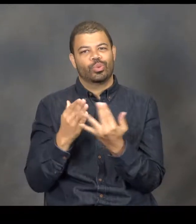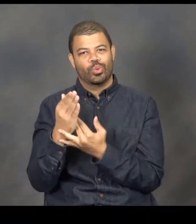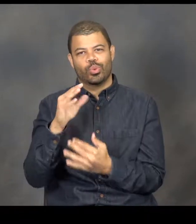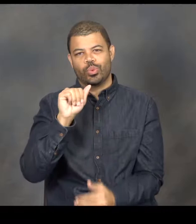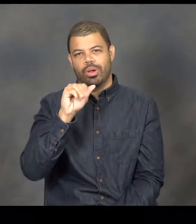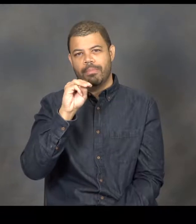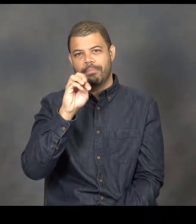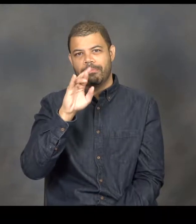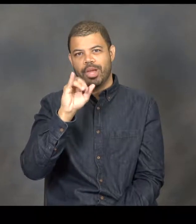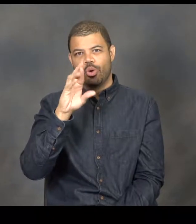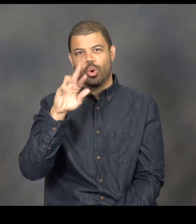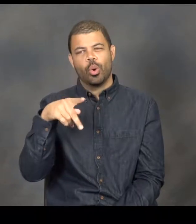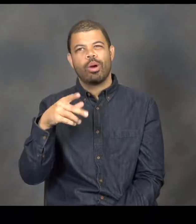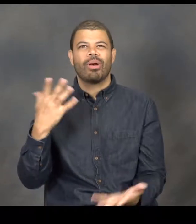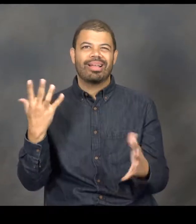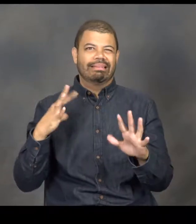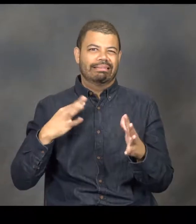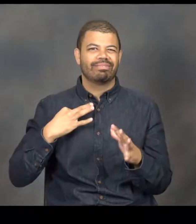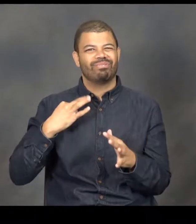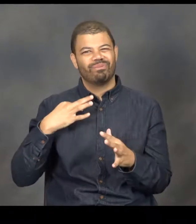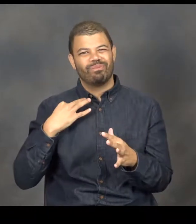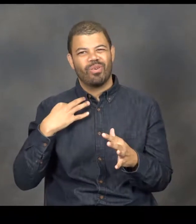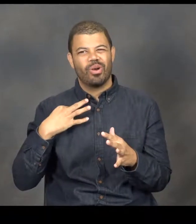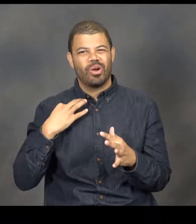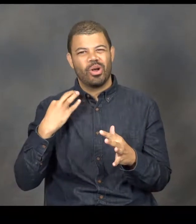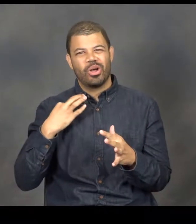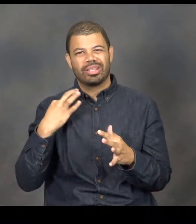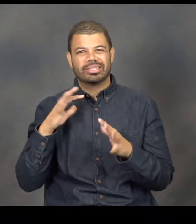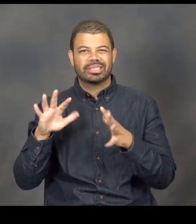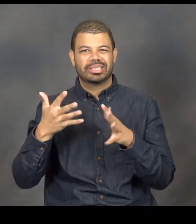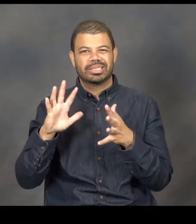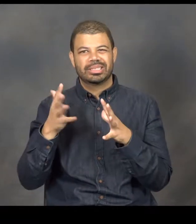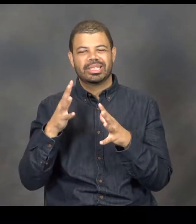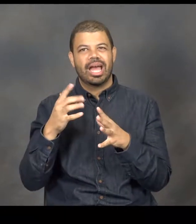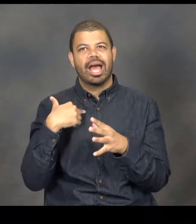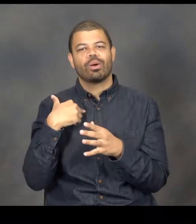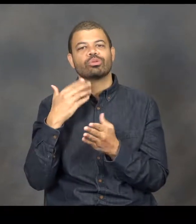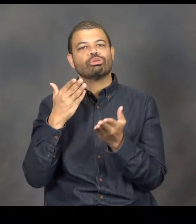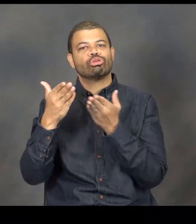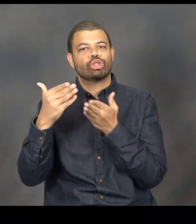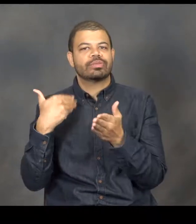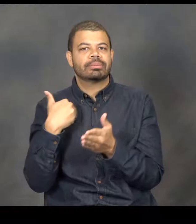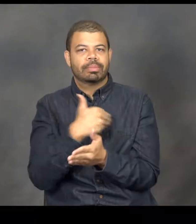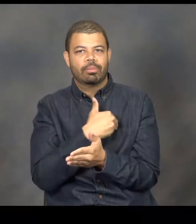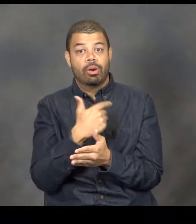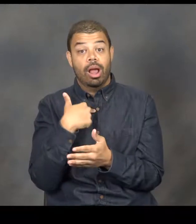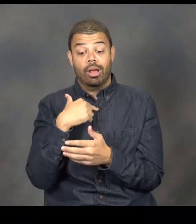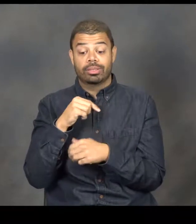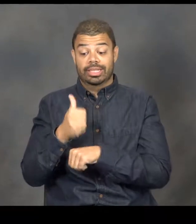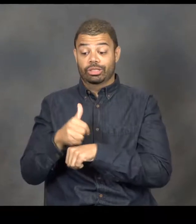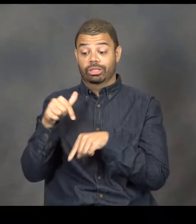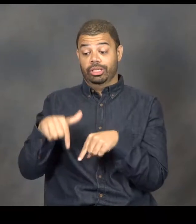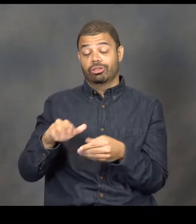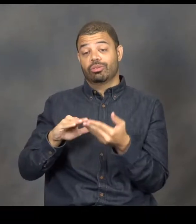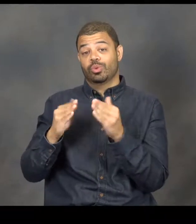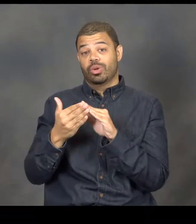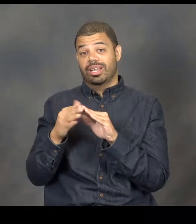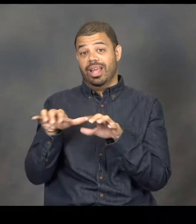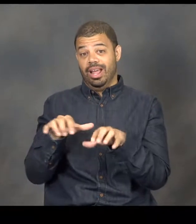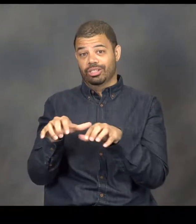I was hired here to coordinate the tax site and I've been here ever since. So you may be asking what is a tax site? Well, we are a IRS sponsored program That prepares income taxes for low and middle income families for free. The program is powered by volunteers. We recruit 80 to 90 members of the community every tax season.